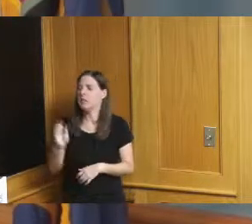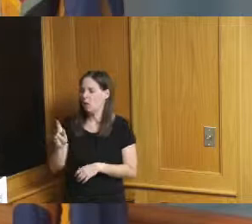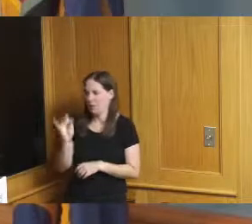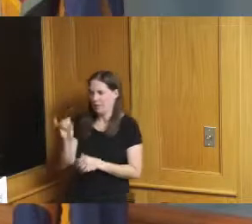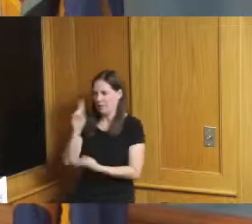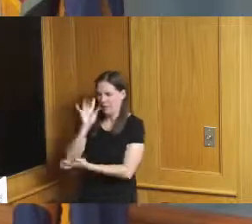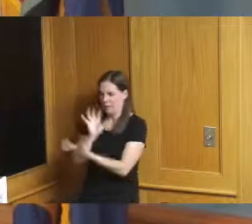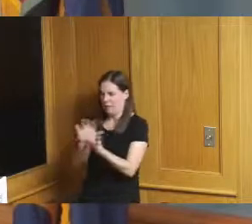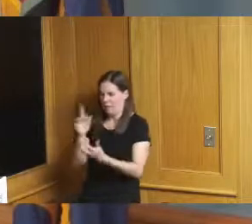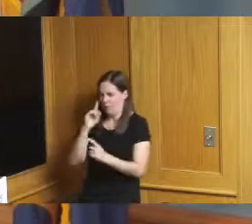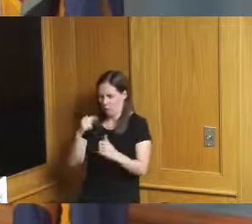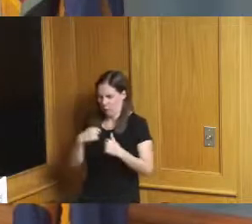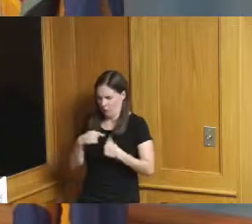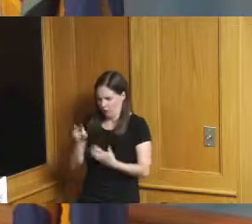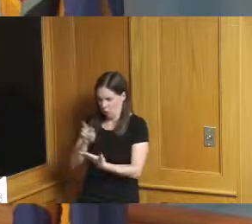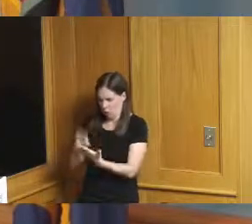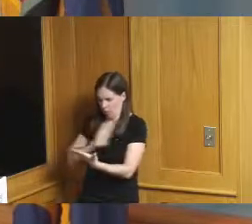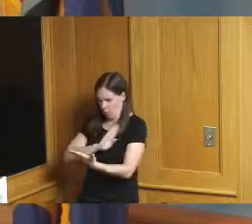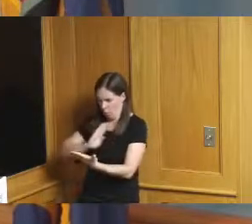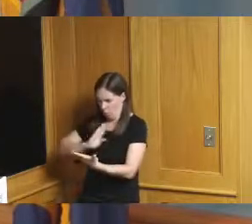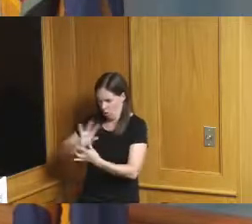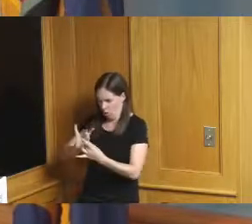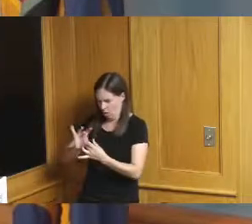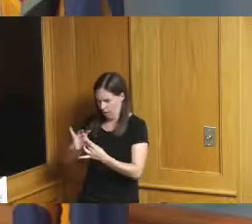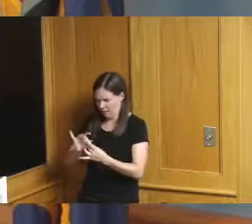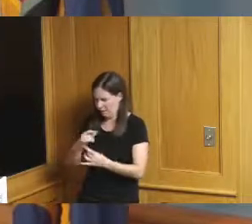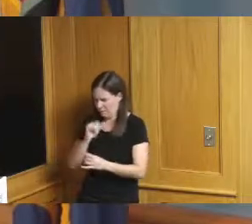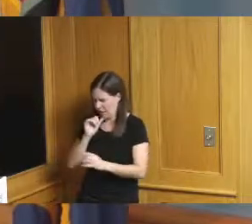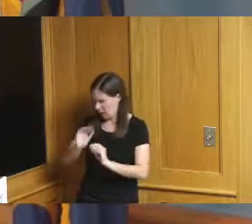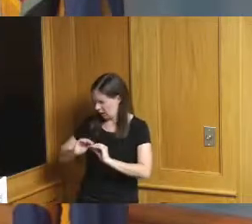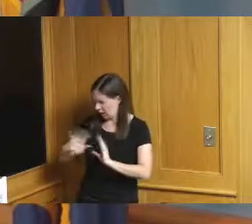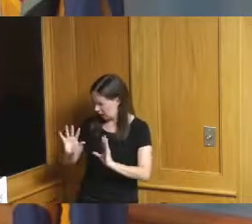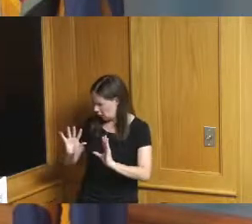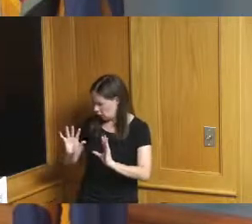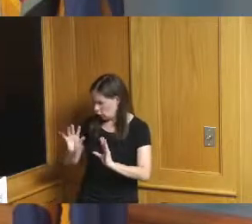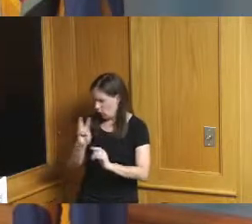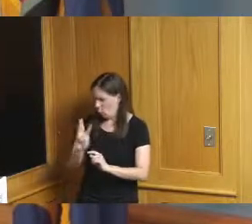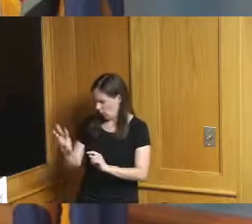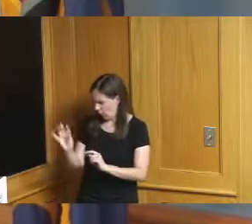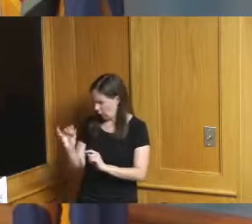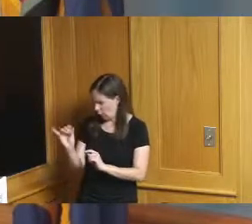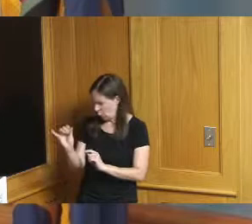i was reading it and that is not real clear on the on on the website so maybe we not now need